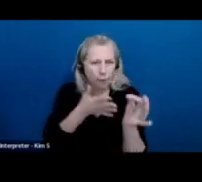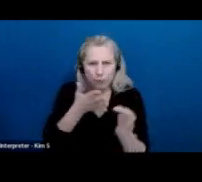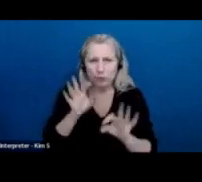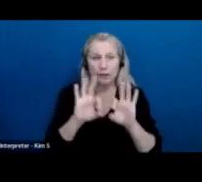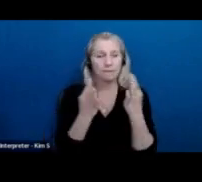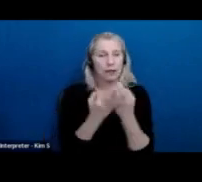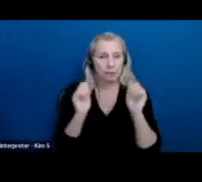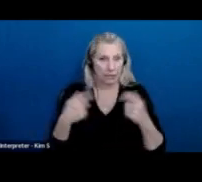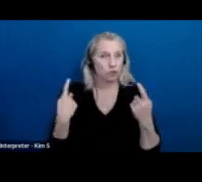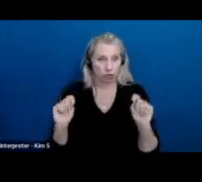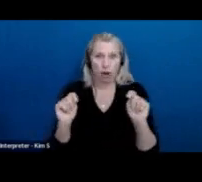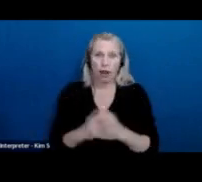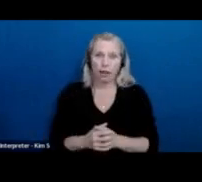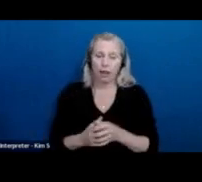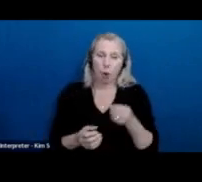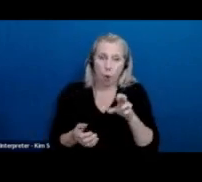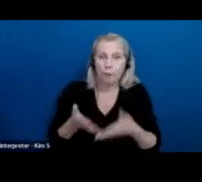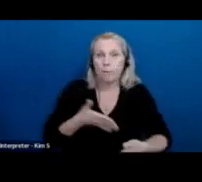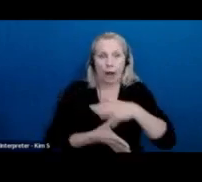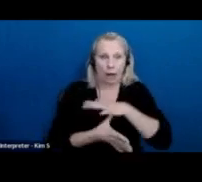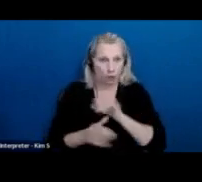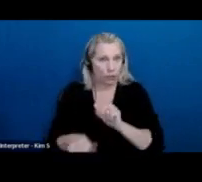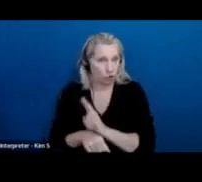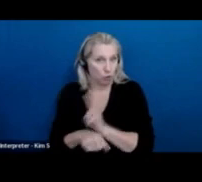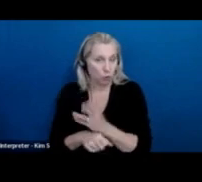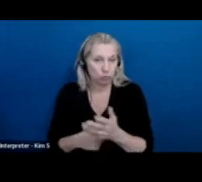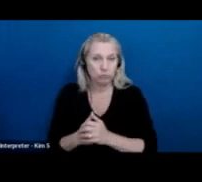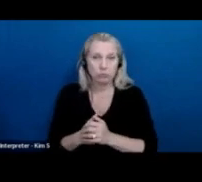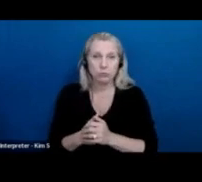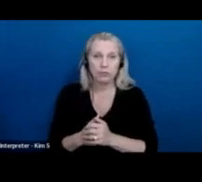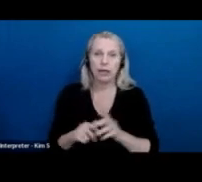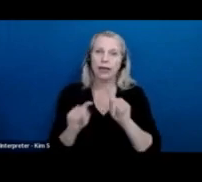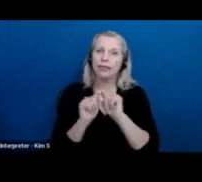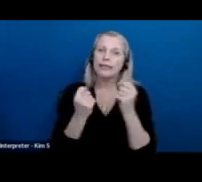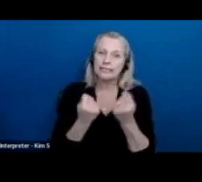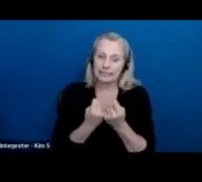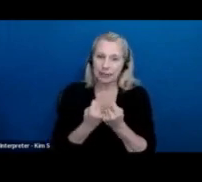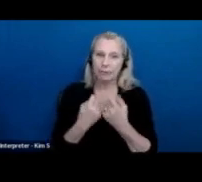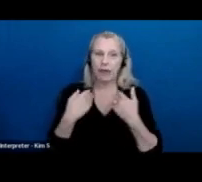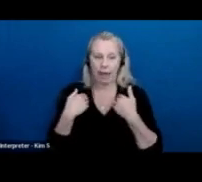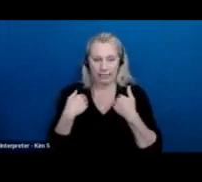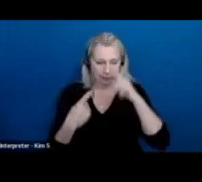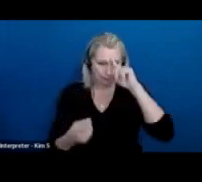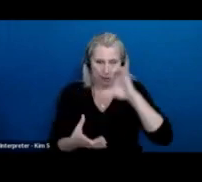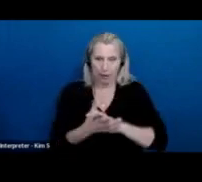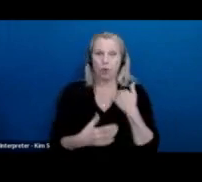create or prioritize and use. And then the team has this belief that we are capable to be